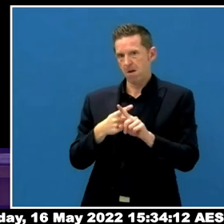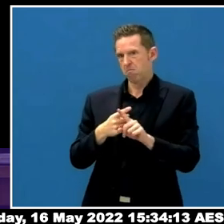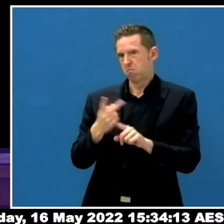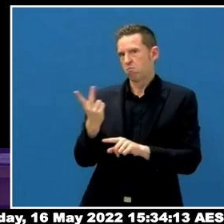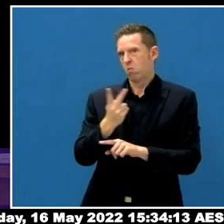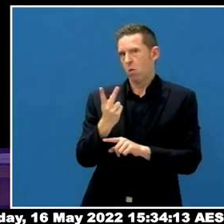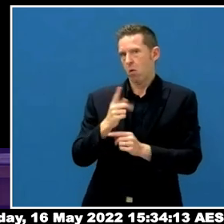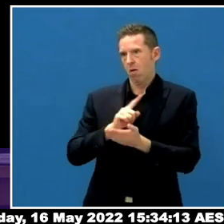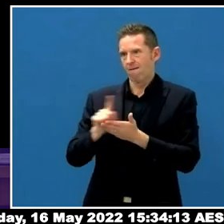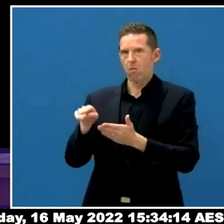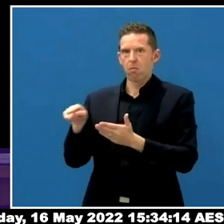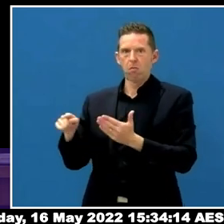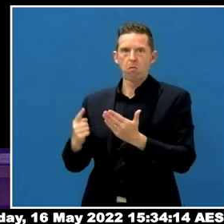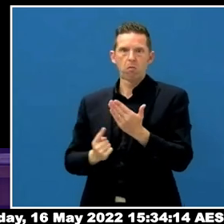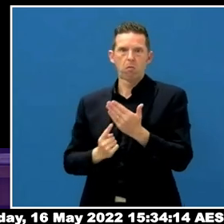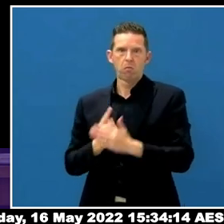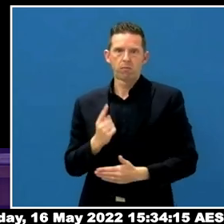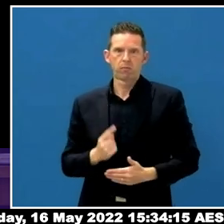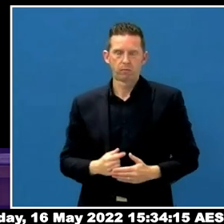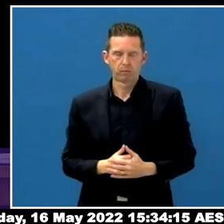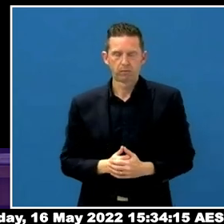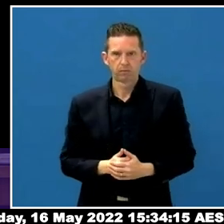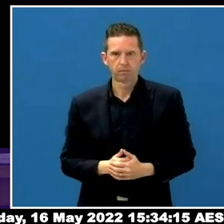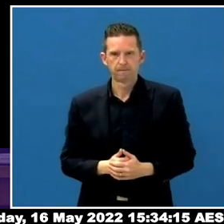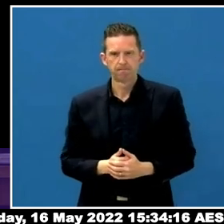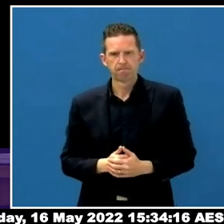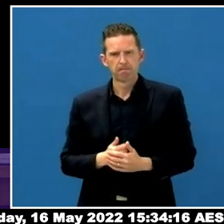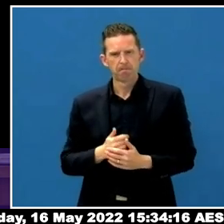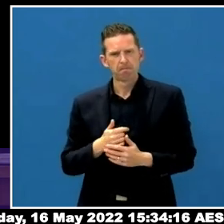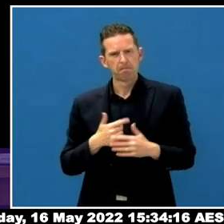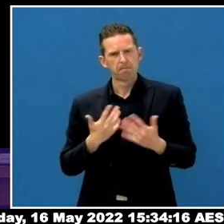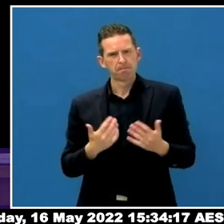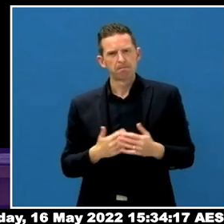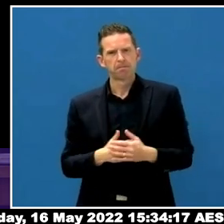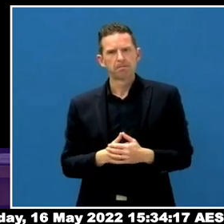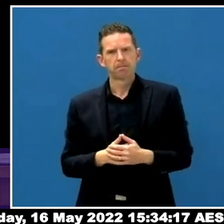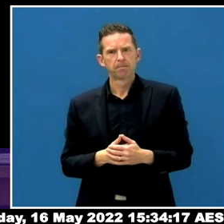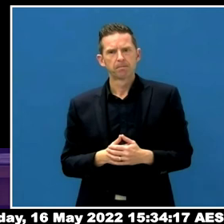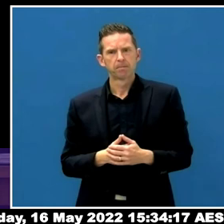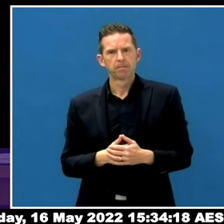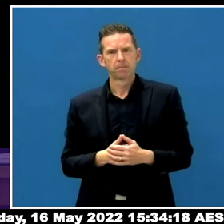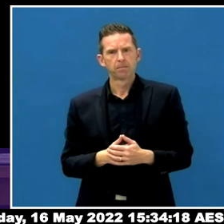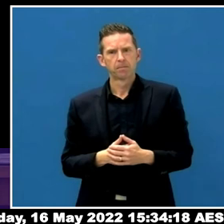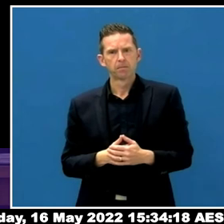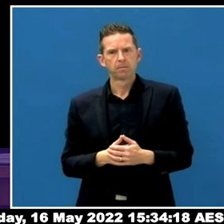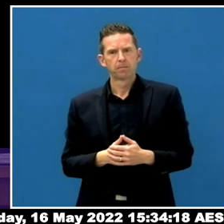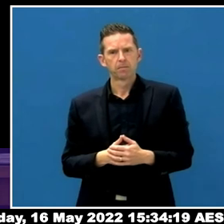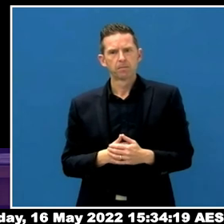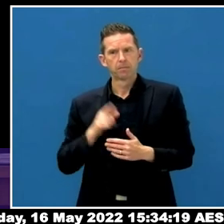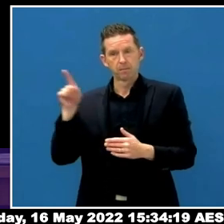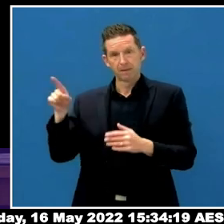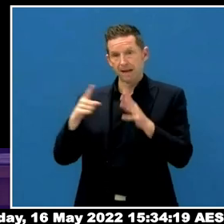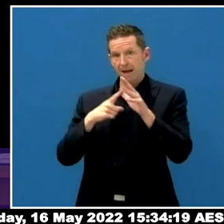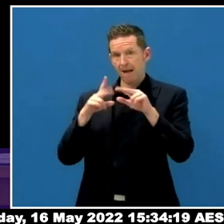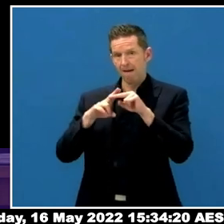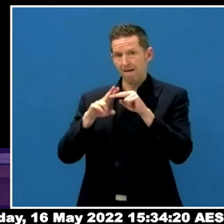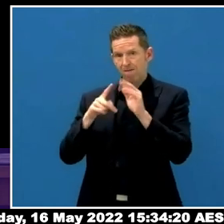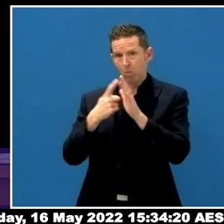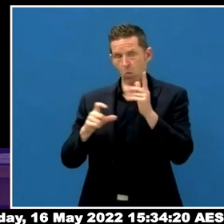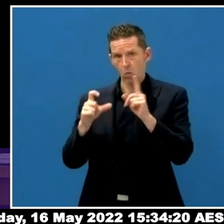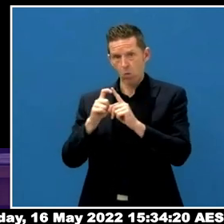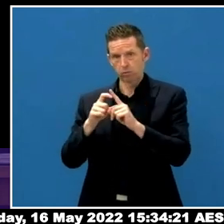When did you - you were contacted by Afford in April 2020, were you?